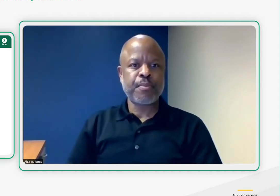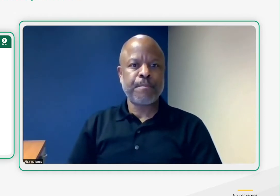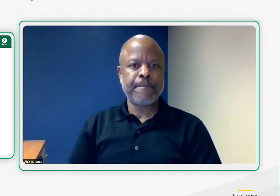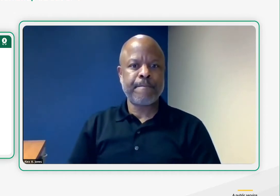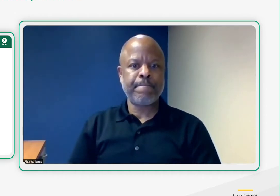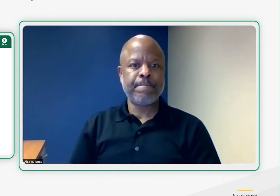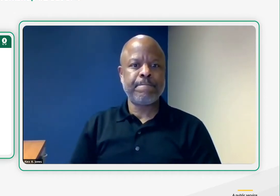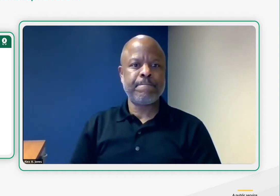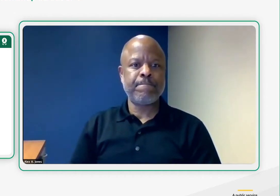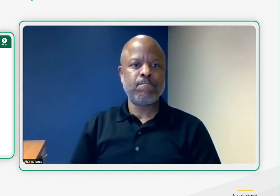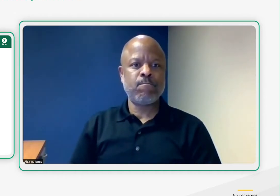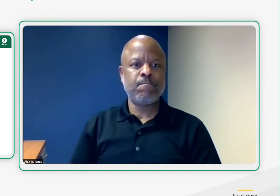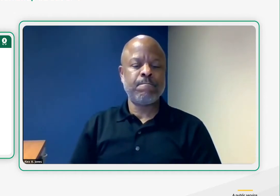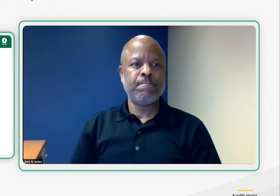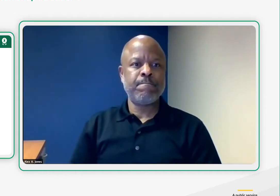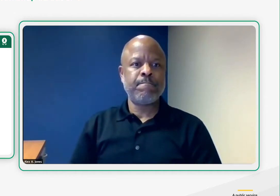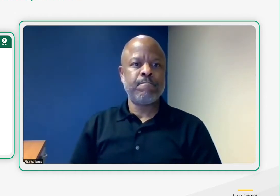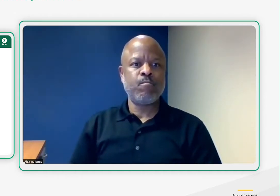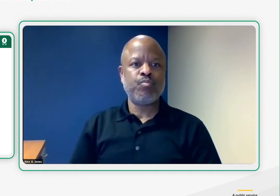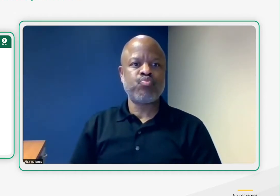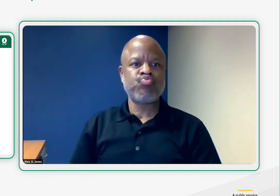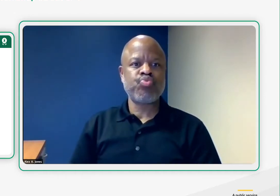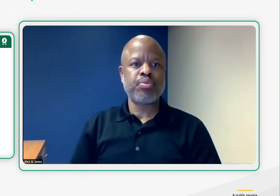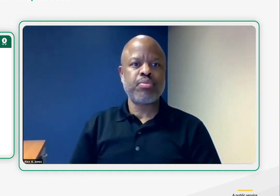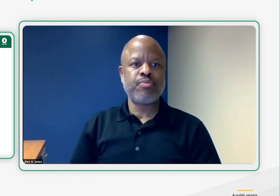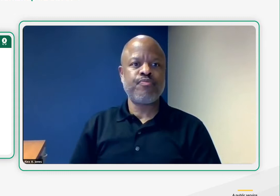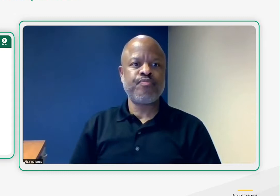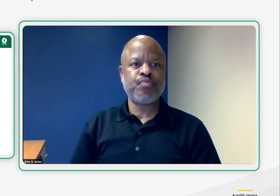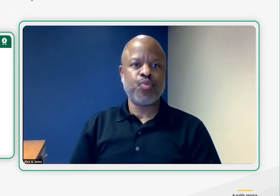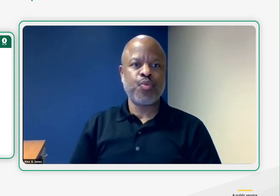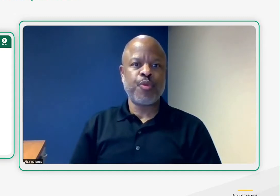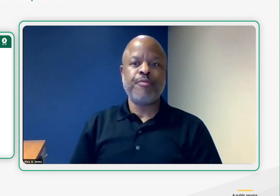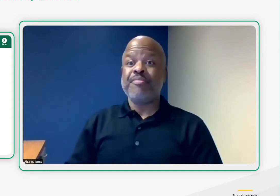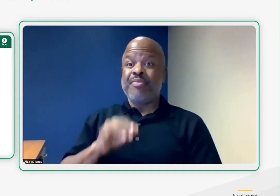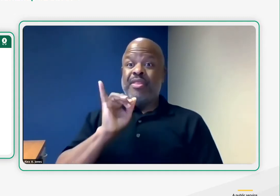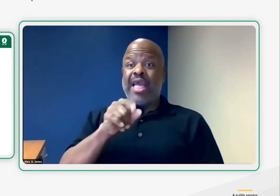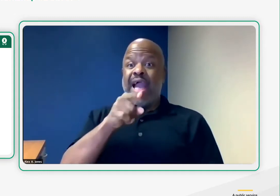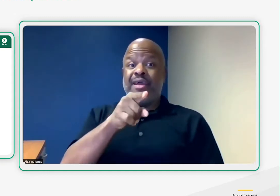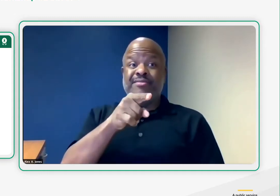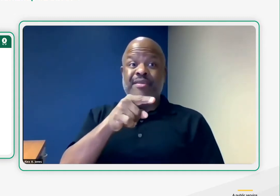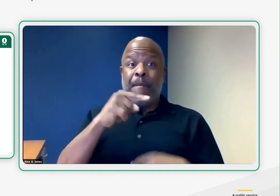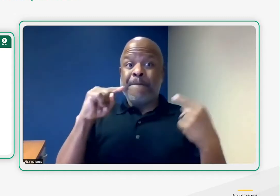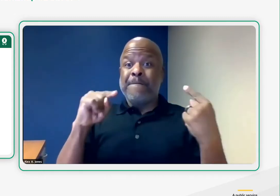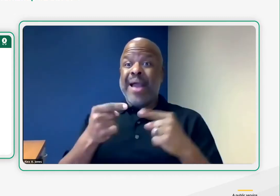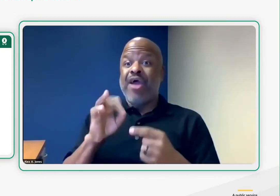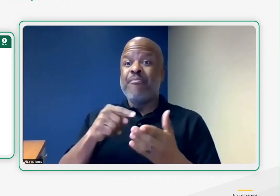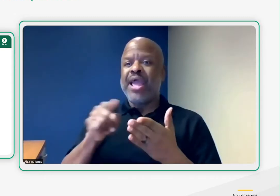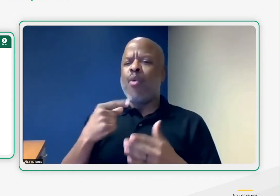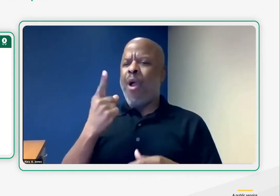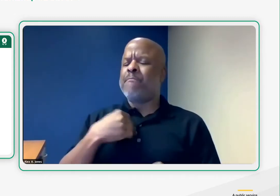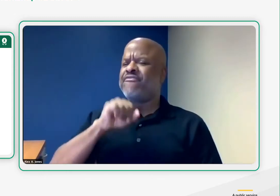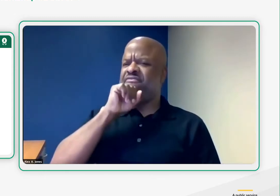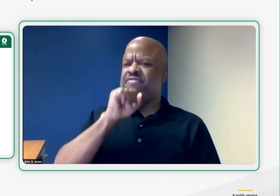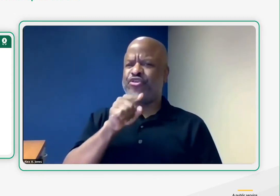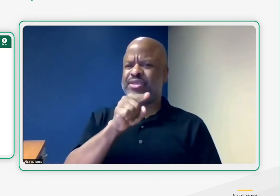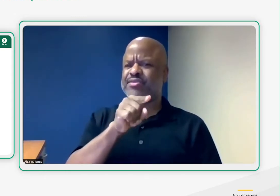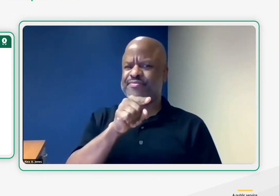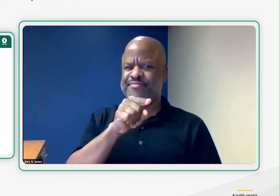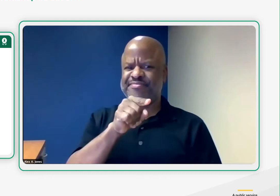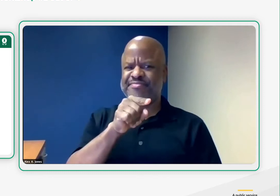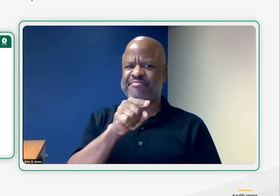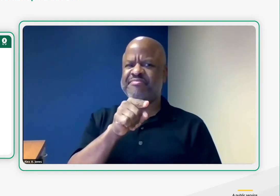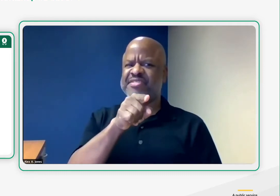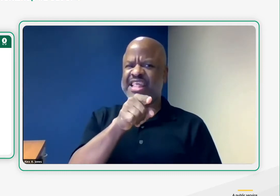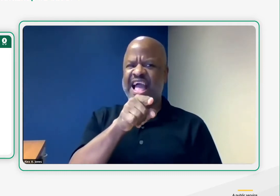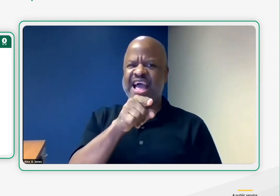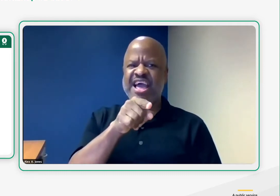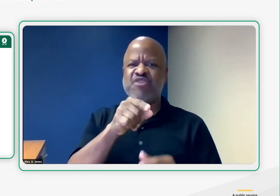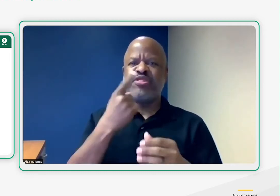So, when I talk about the pain of paying, this is one of my favorites, because you see